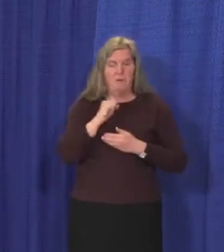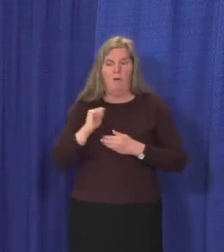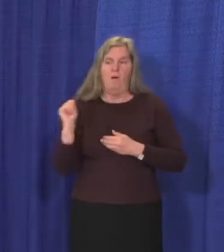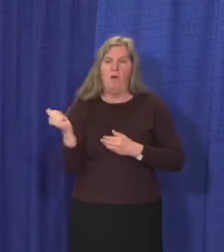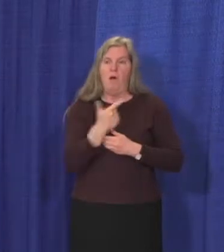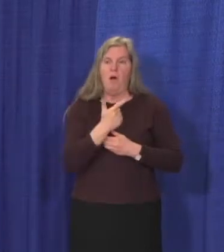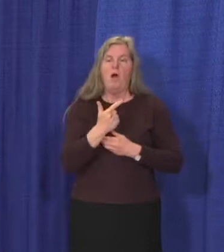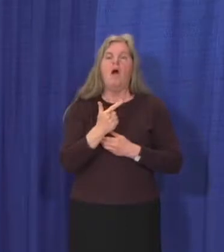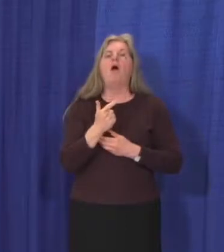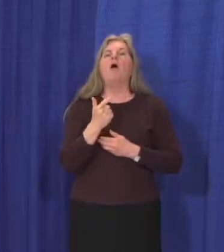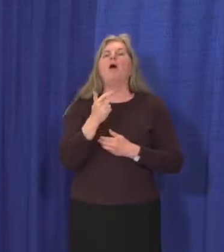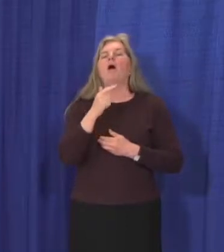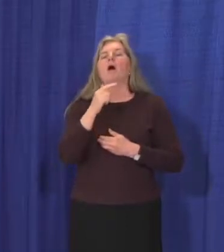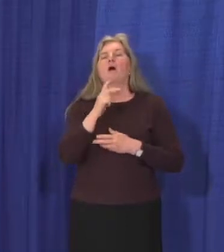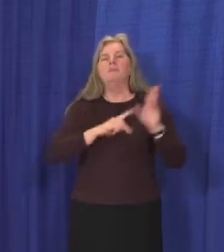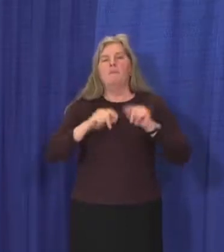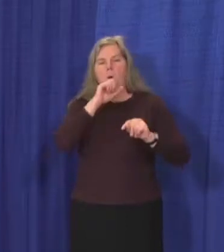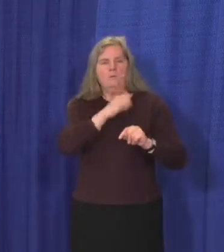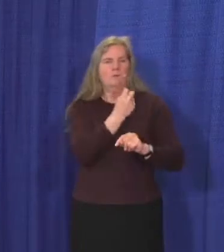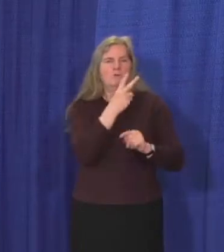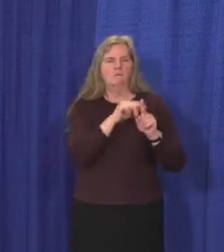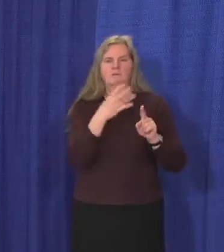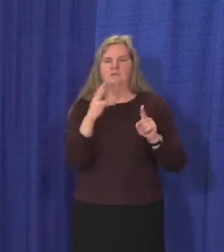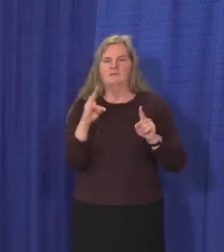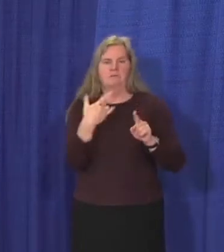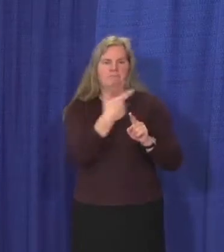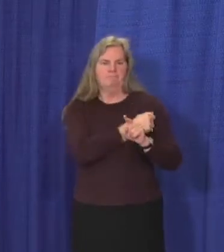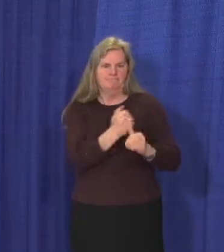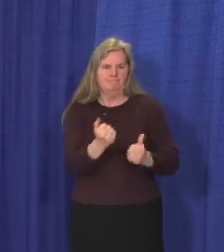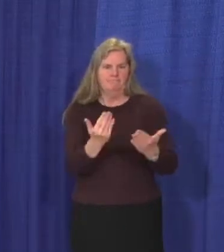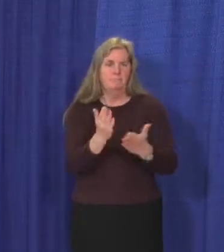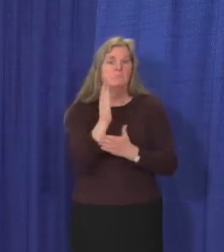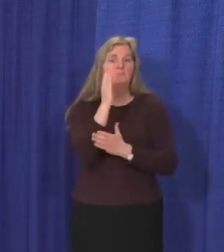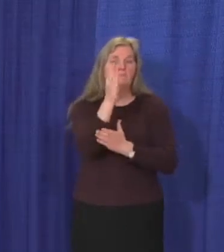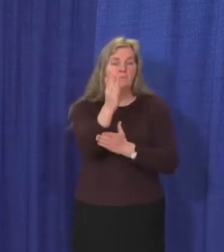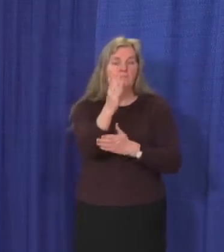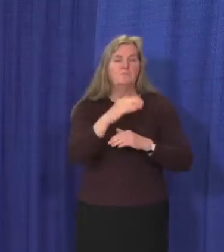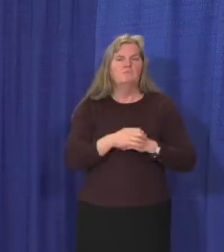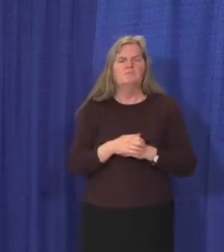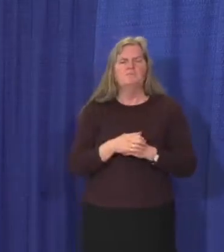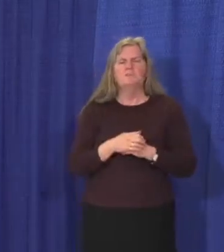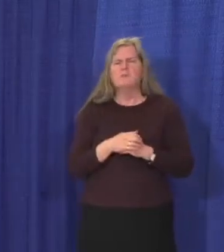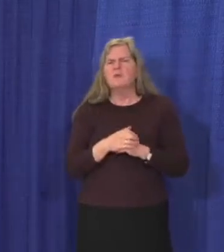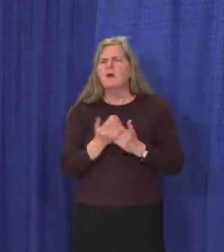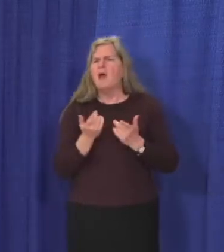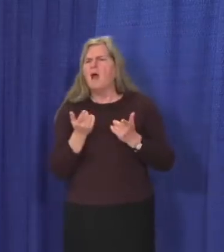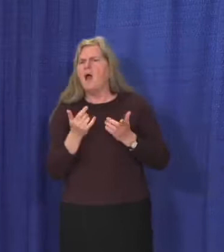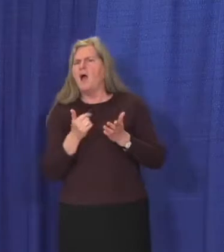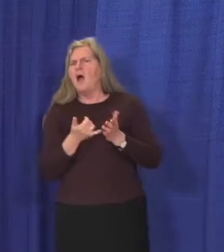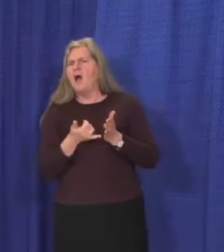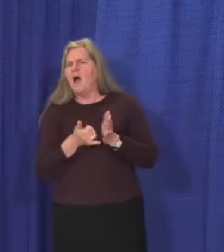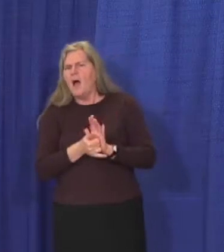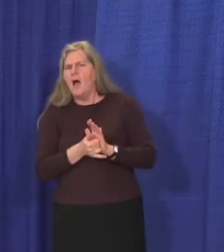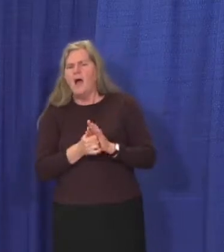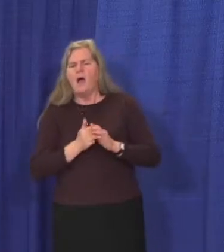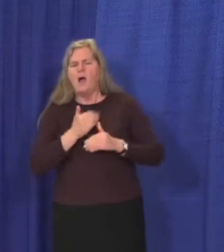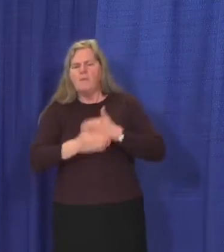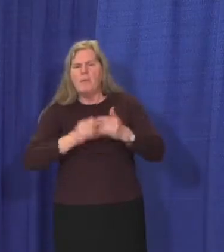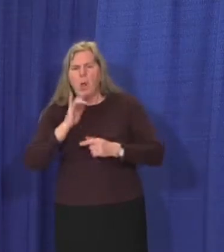Pfizer to get all Yukon youth vaccinated. The details of the youth vaccine